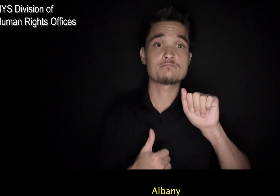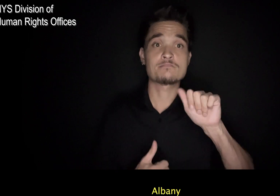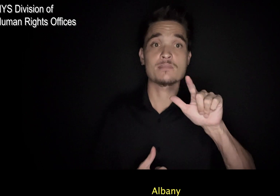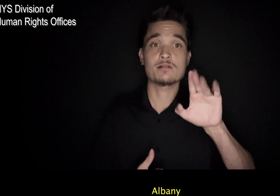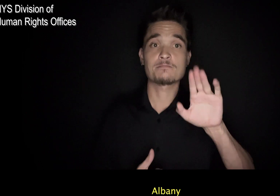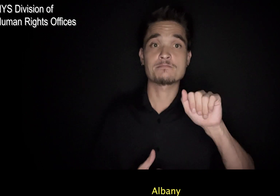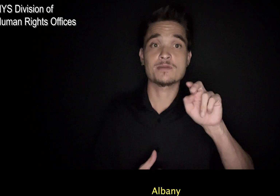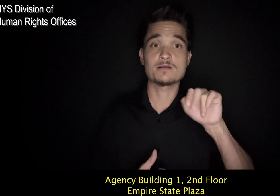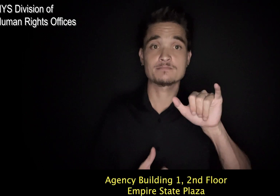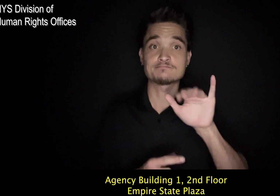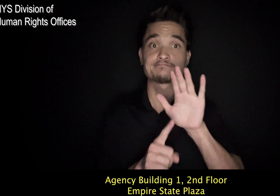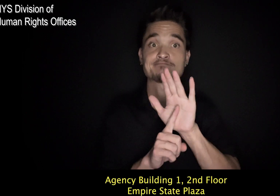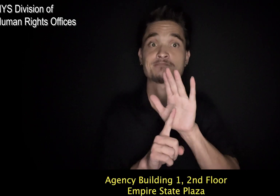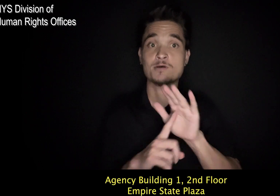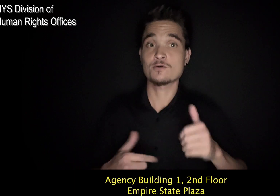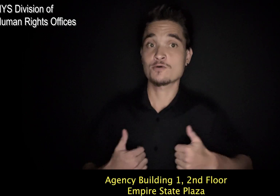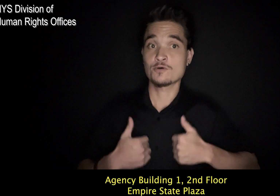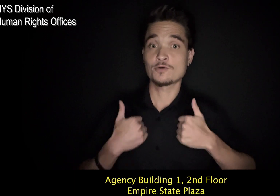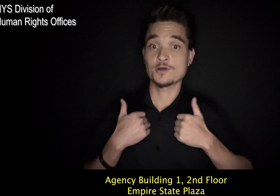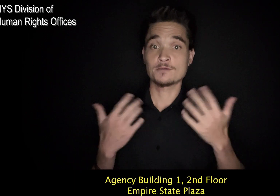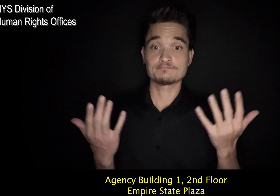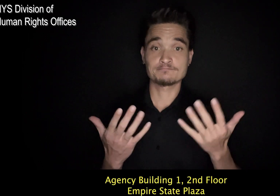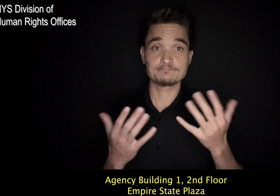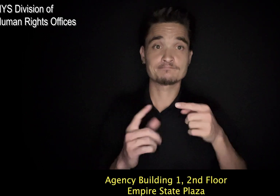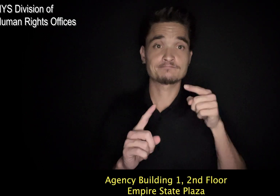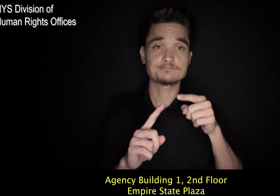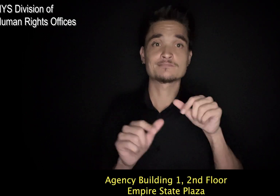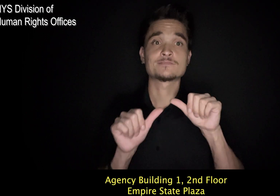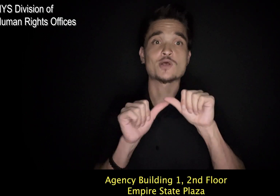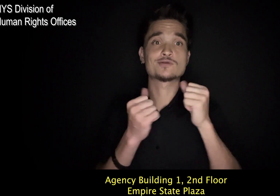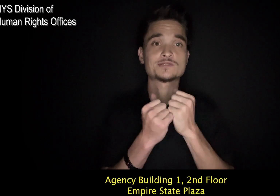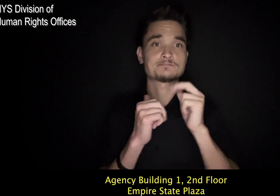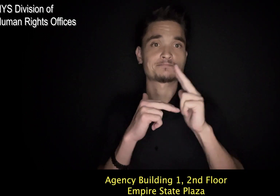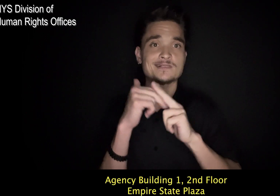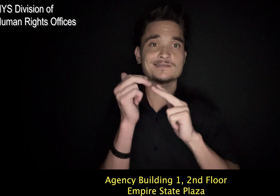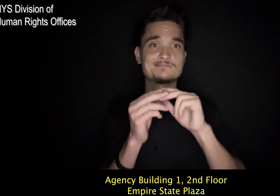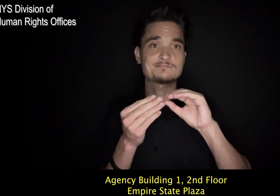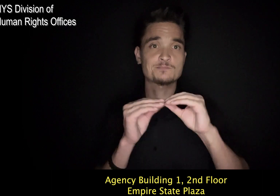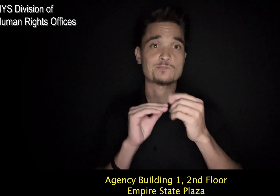Albany Agency Building 1, 2nd Floor Empire State Plaza